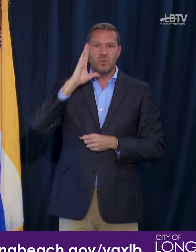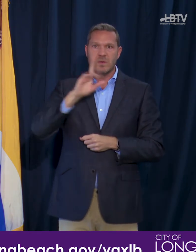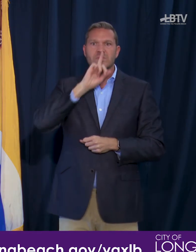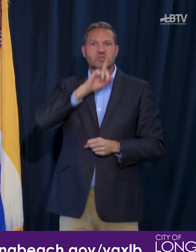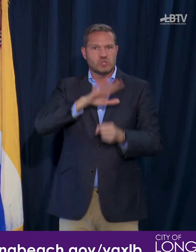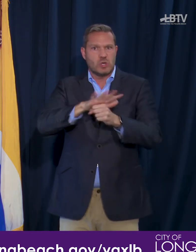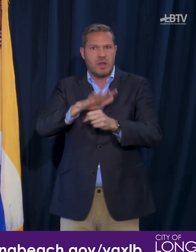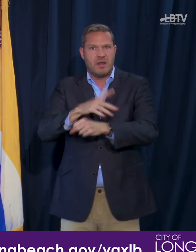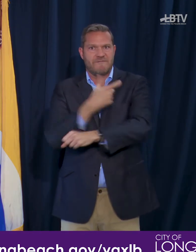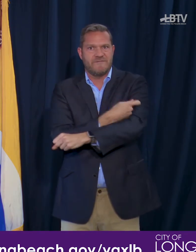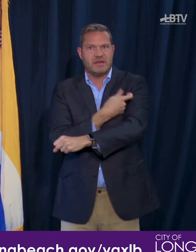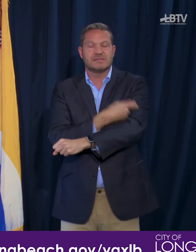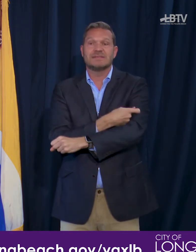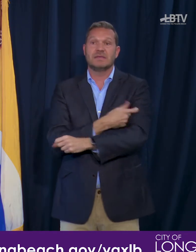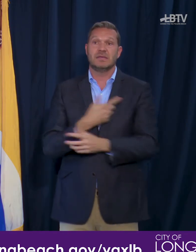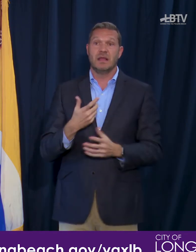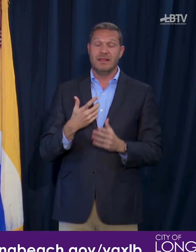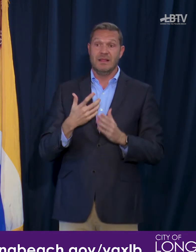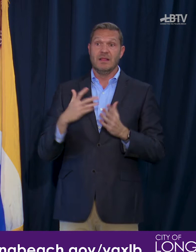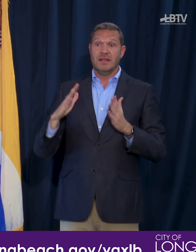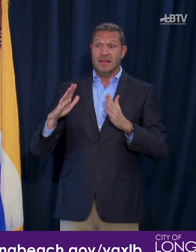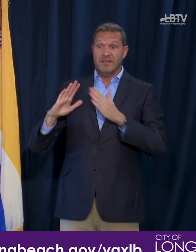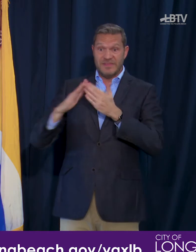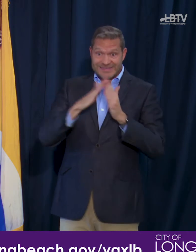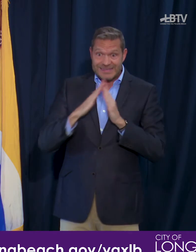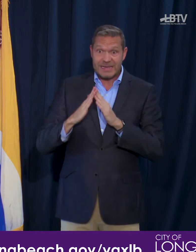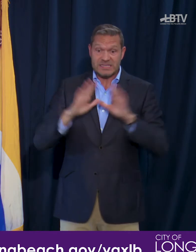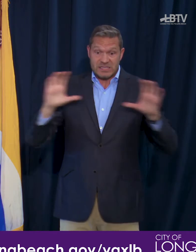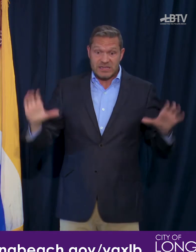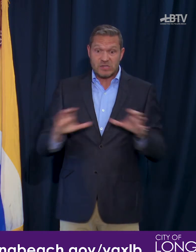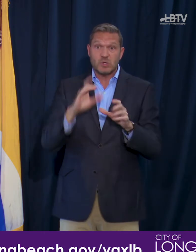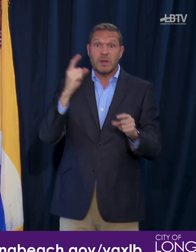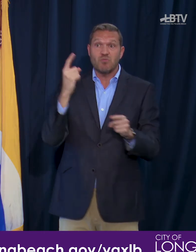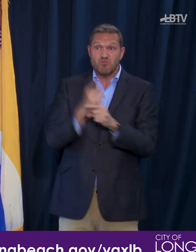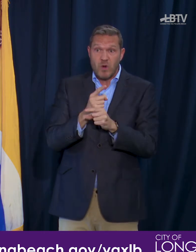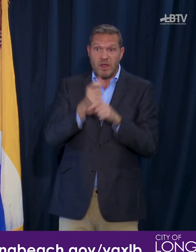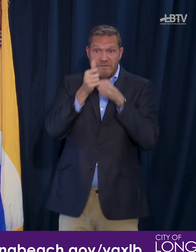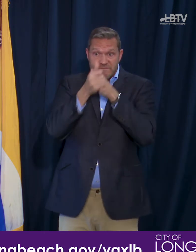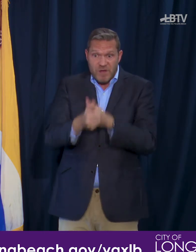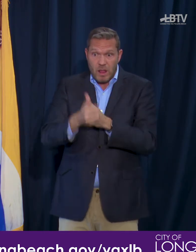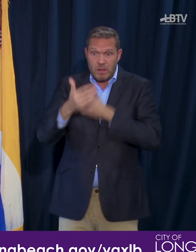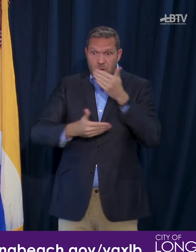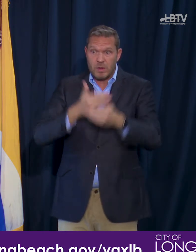Cities and jurisdictions that are doing it right should also be getting supported and